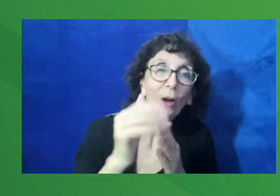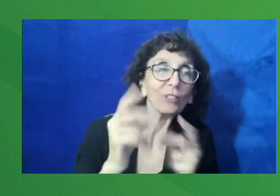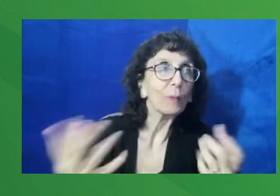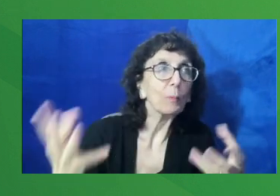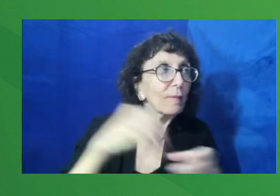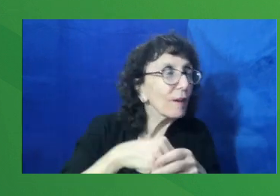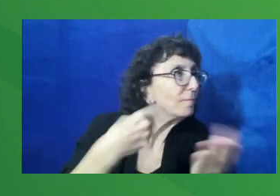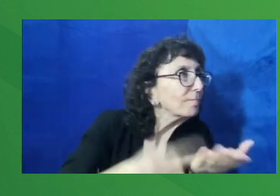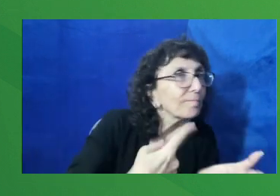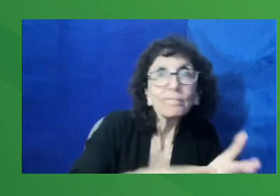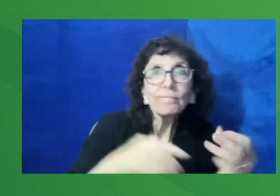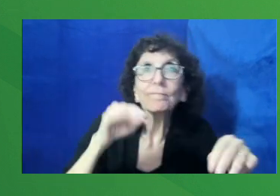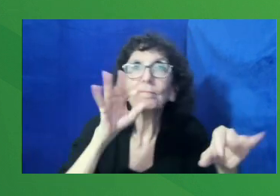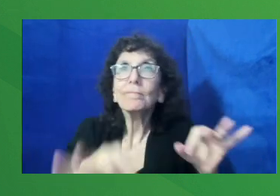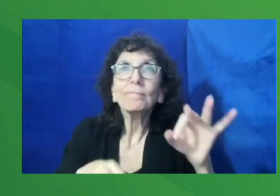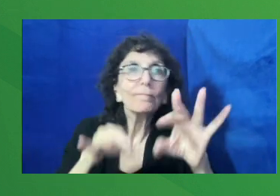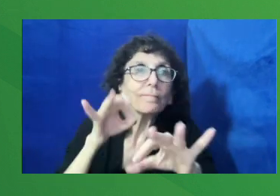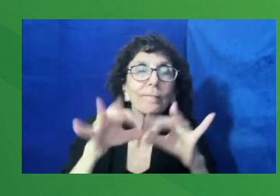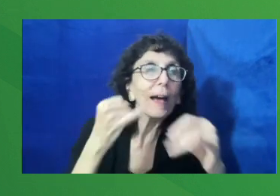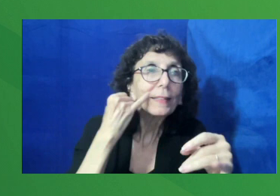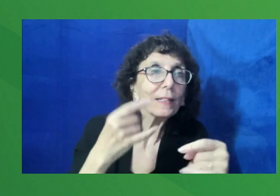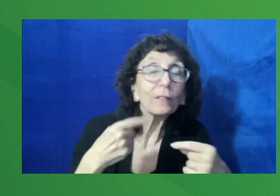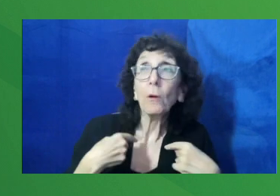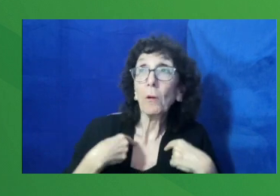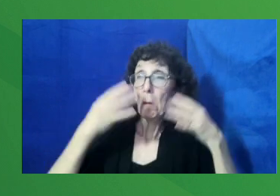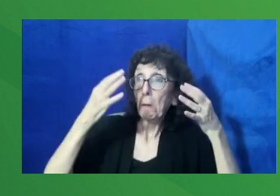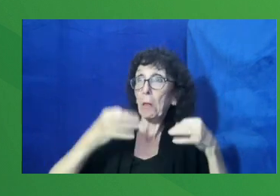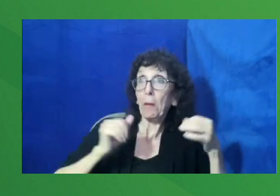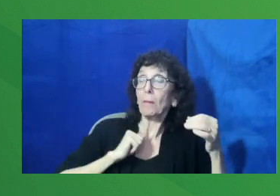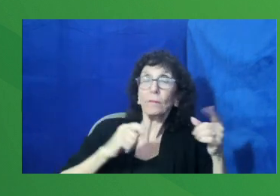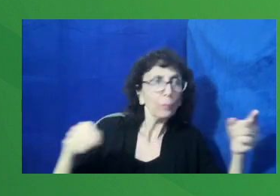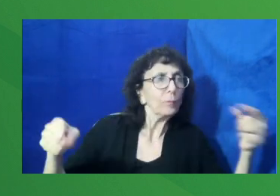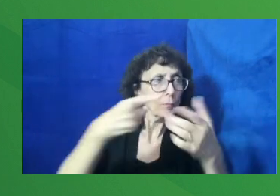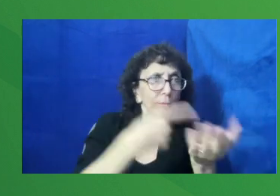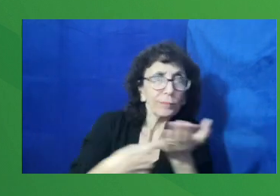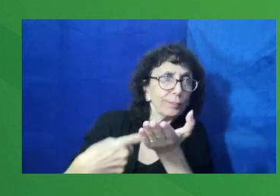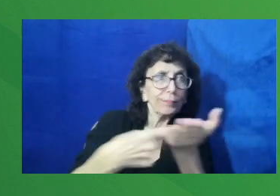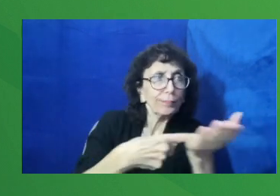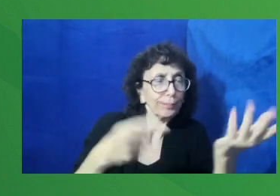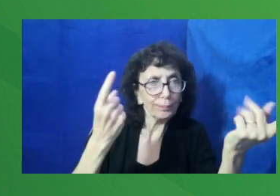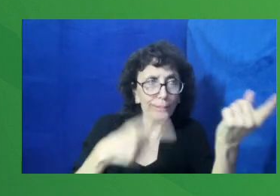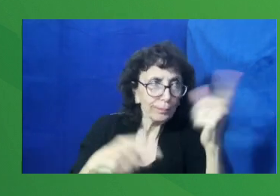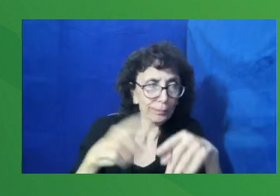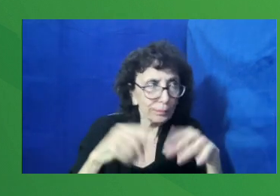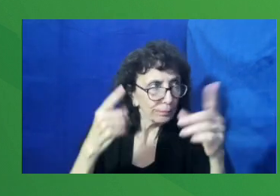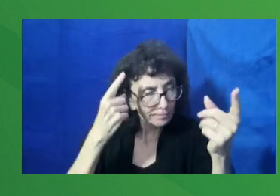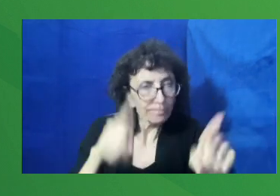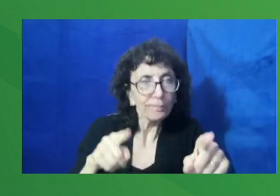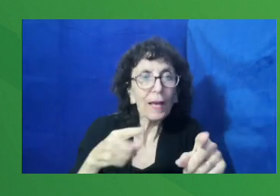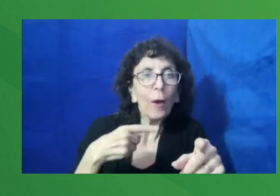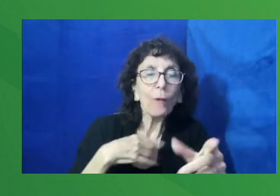organizations. And we like to think about them as being able to sort of capture our collective